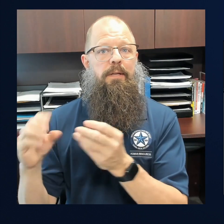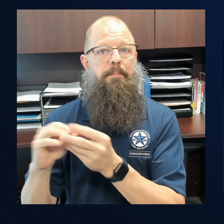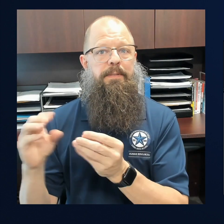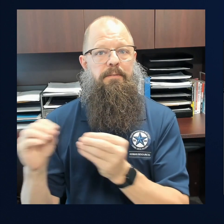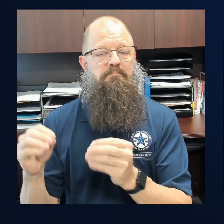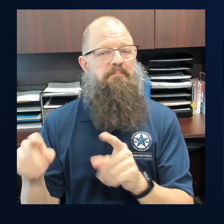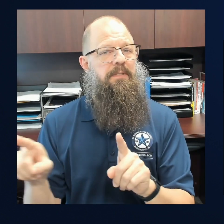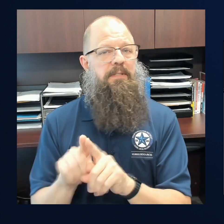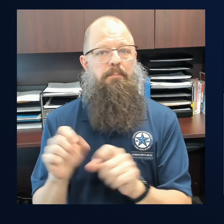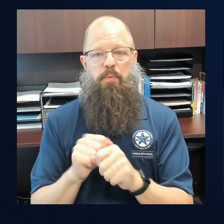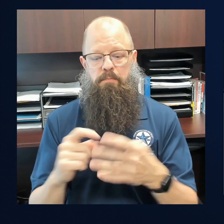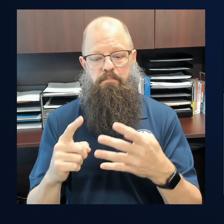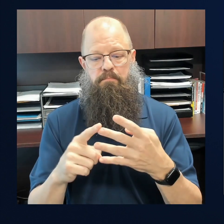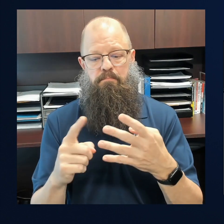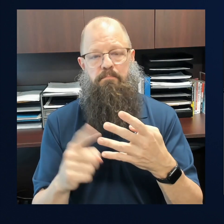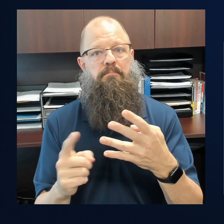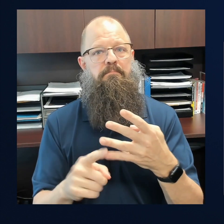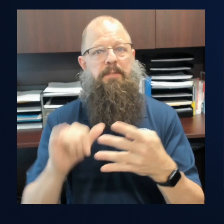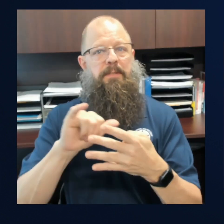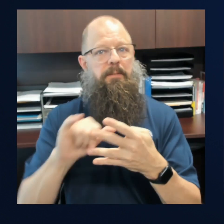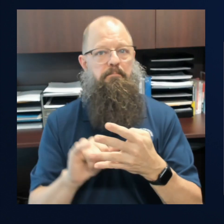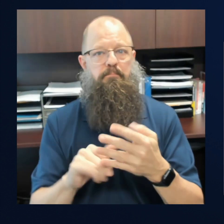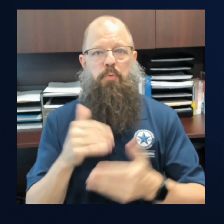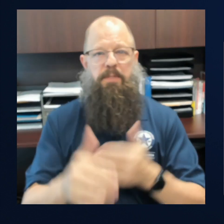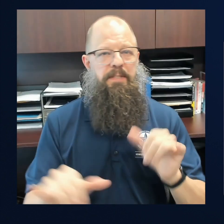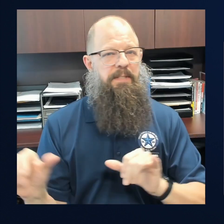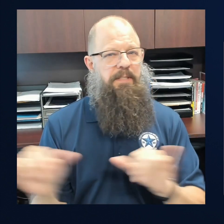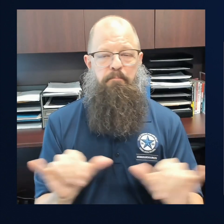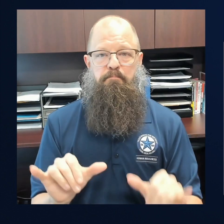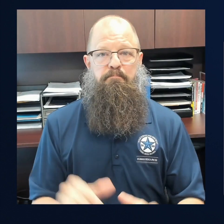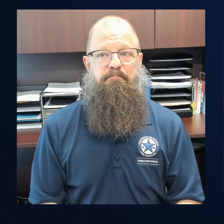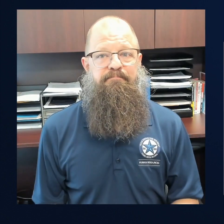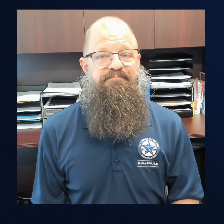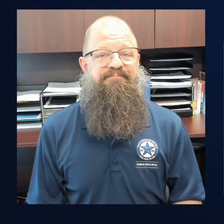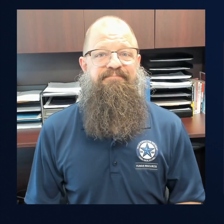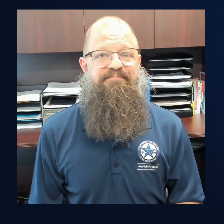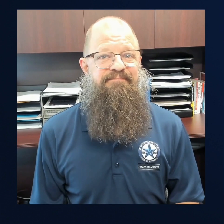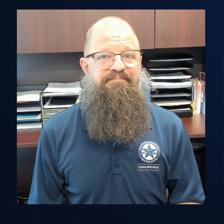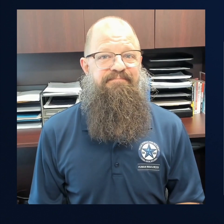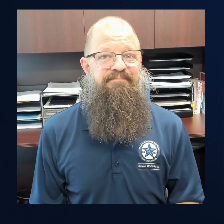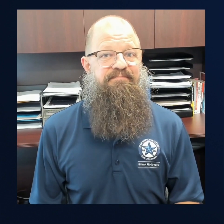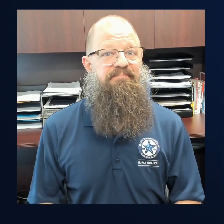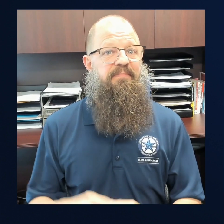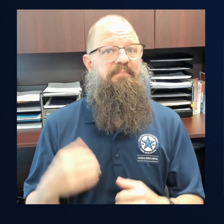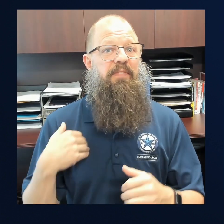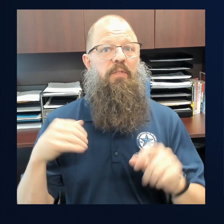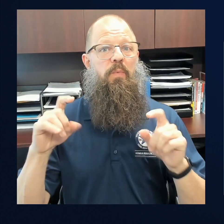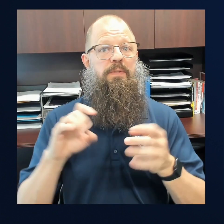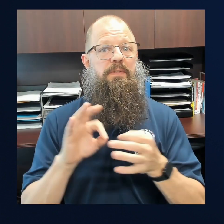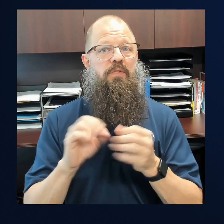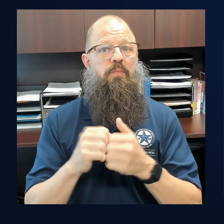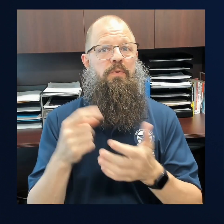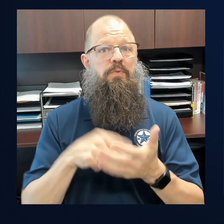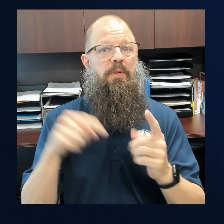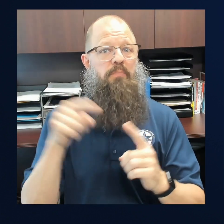add Checkpoint #2. Again, date, the Checkpoint, and any comments. The process is the same. If